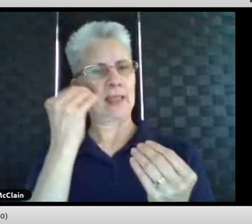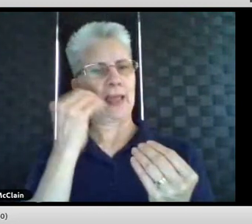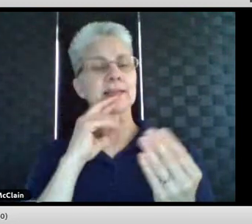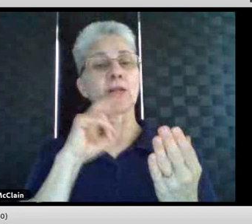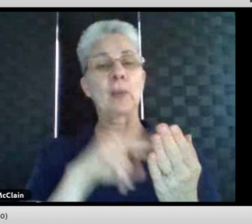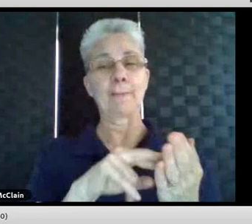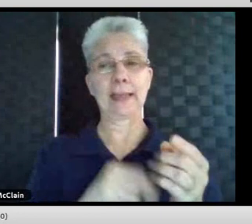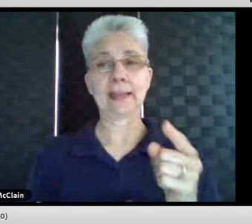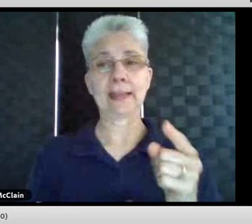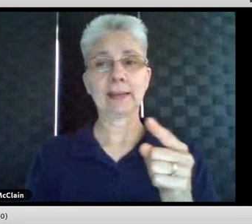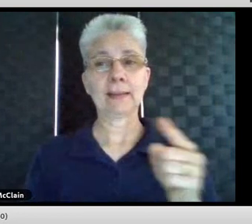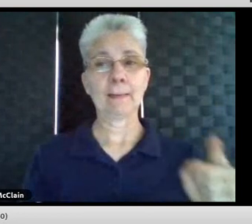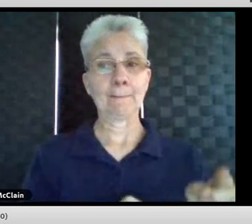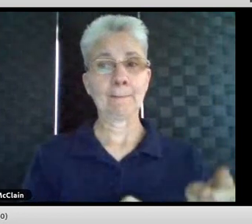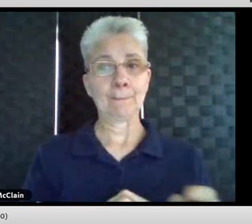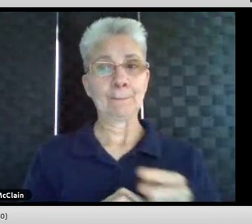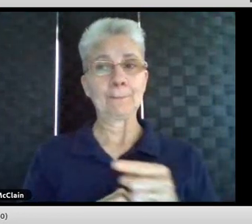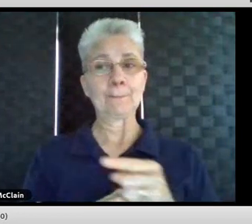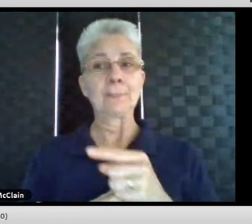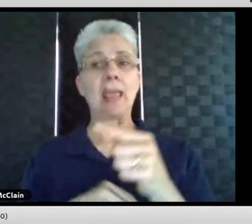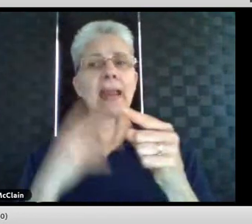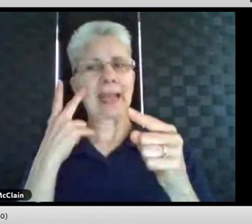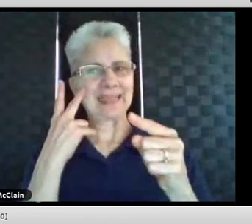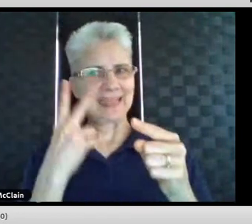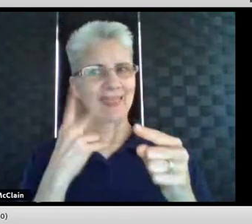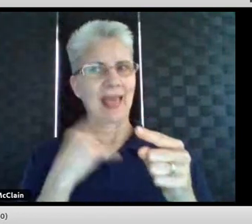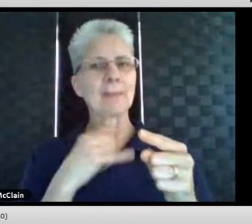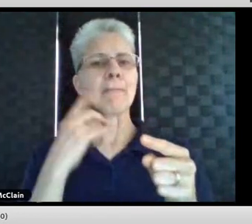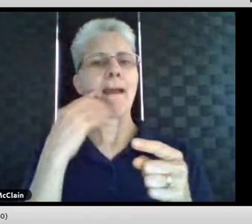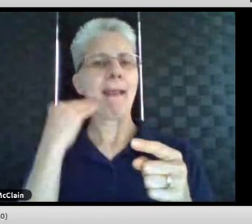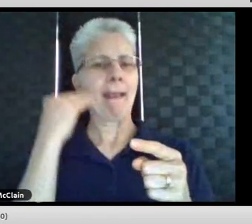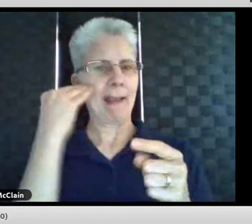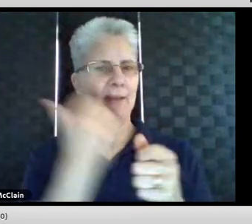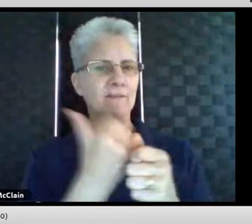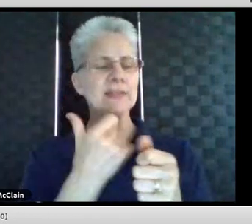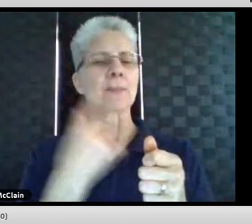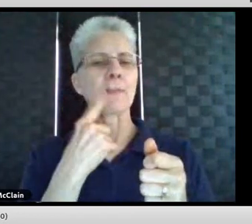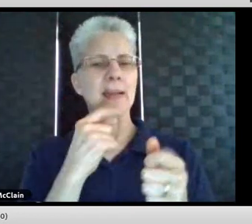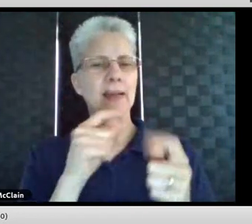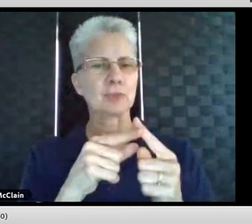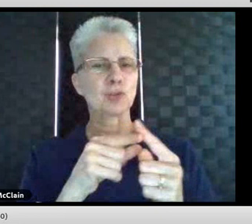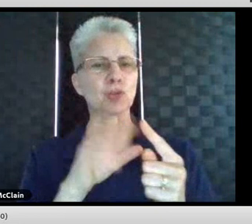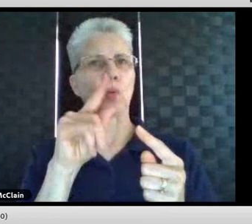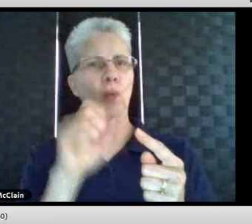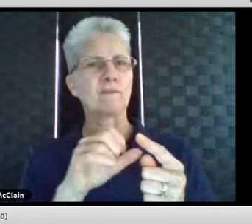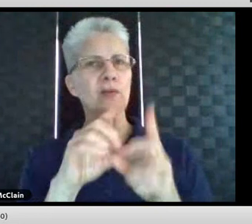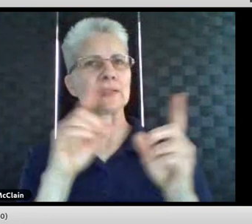And, I mean, I can just see that in my head every time that somebody comes up to the reference desk or I do a digital chat.